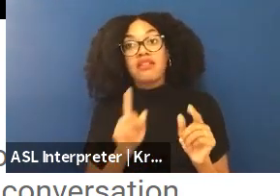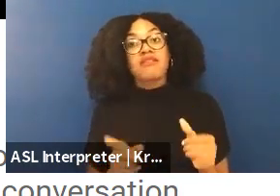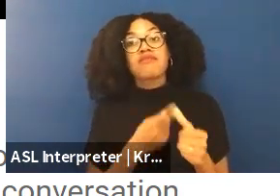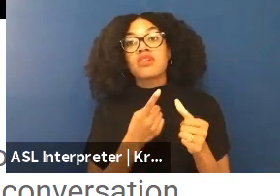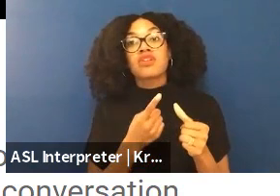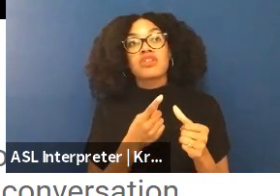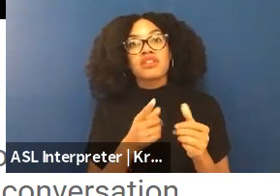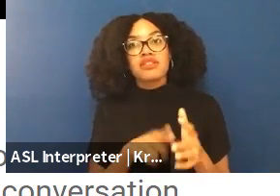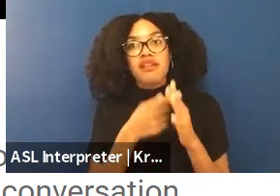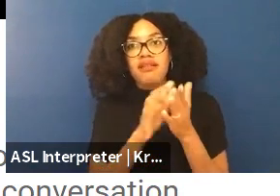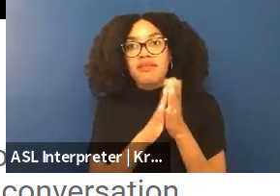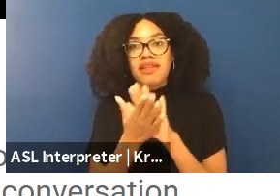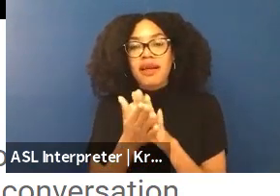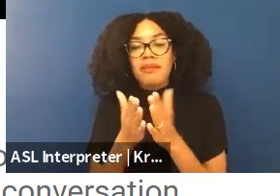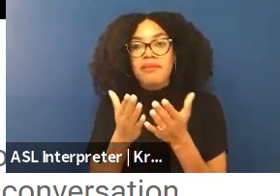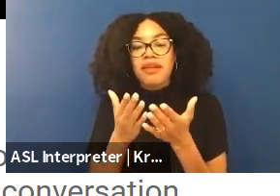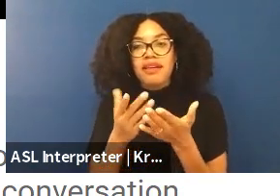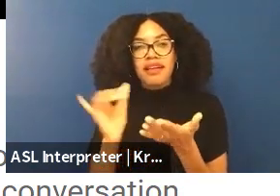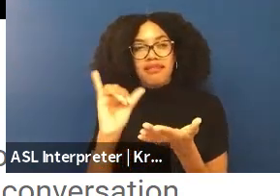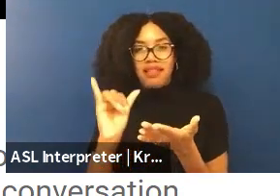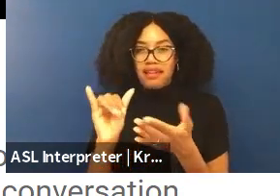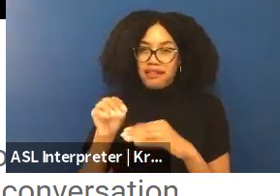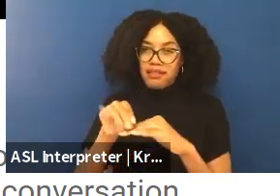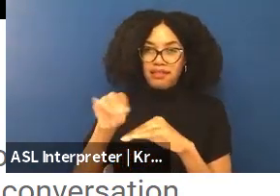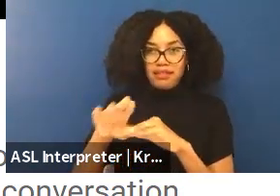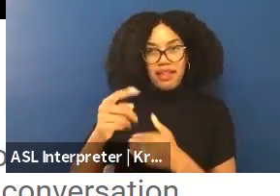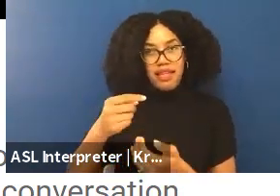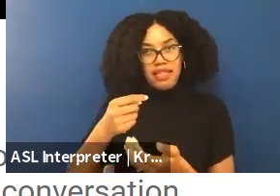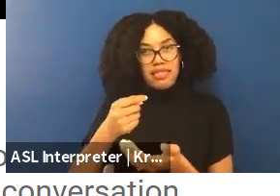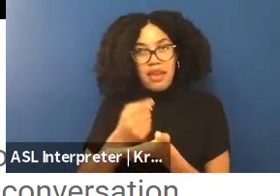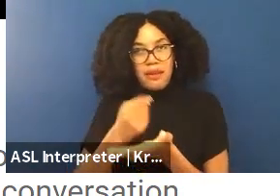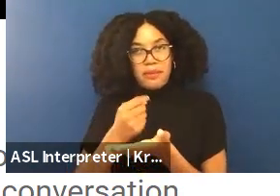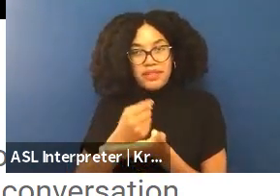because it was during the pandemic. And it's like we are not trained psychologists, you know kind